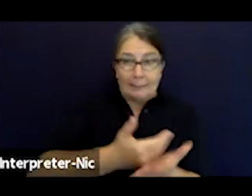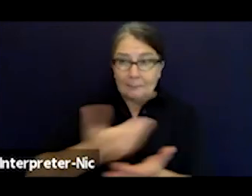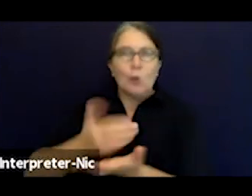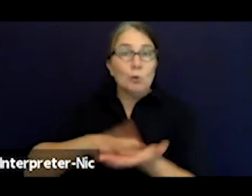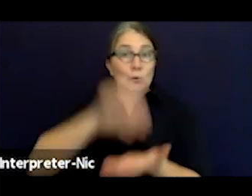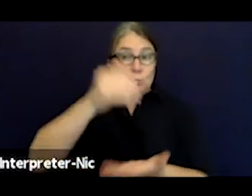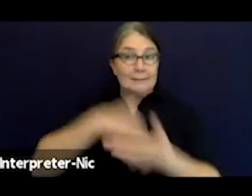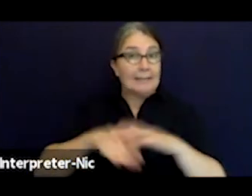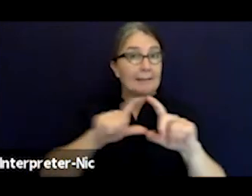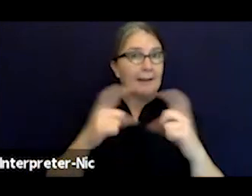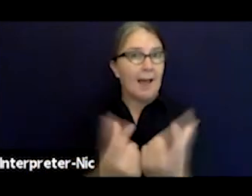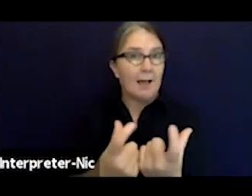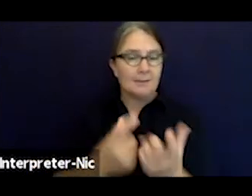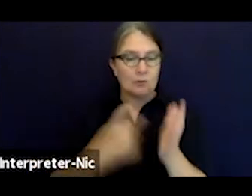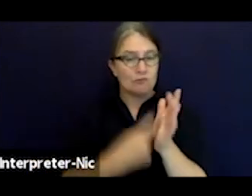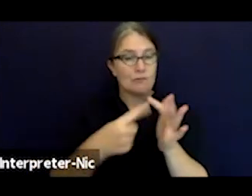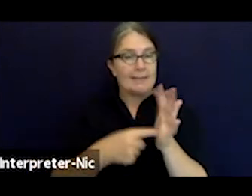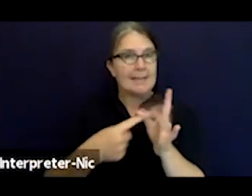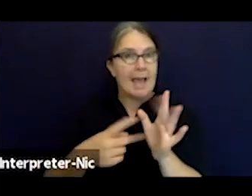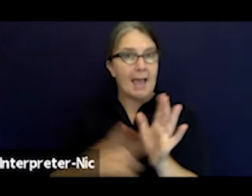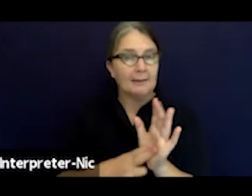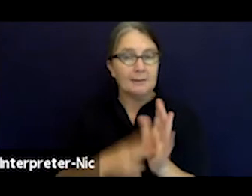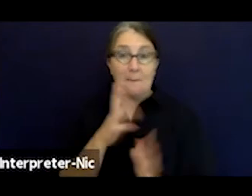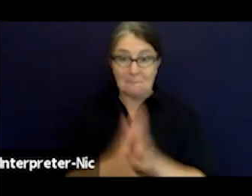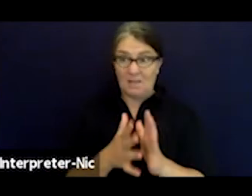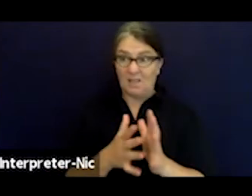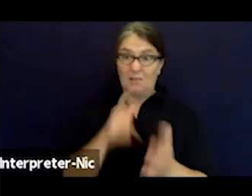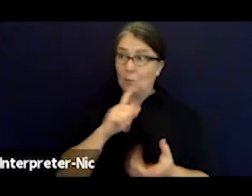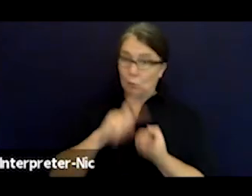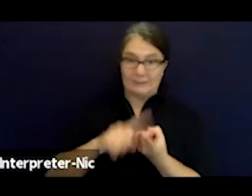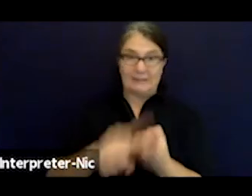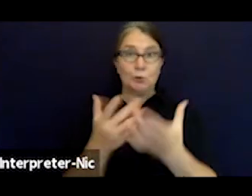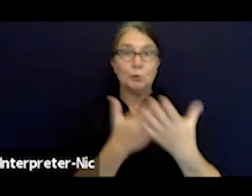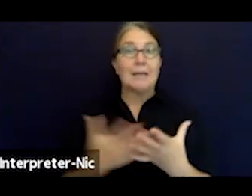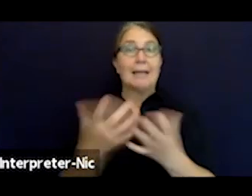More students are satisfied with their experience of their education. And they are more likely to